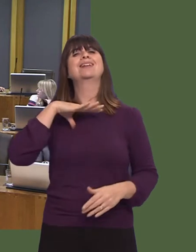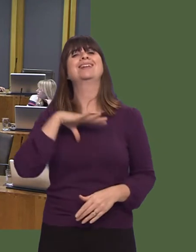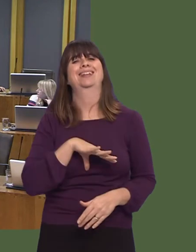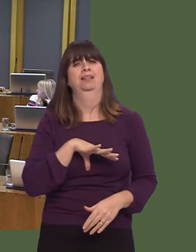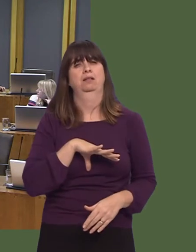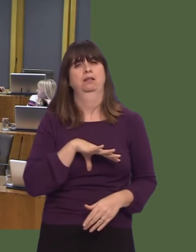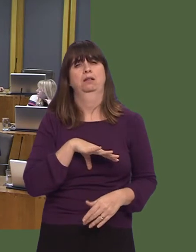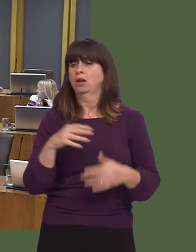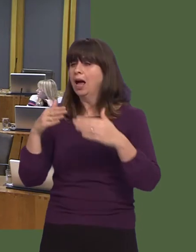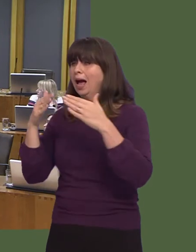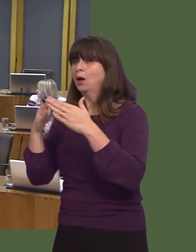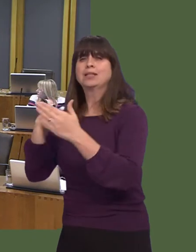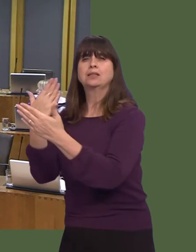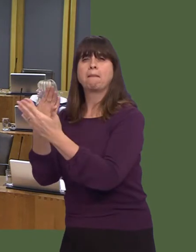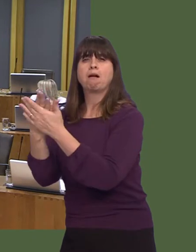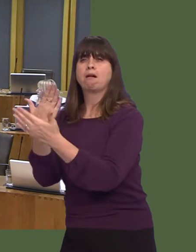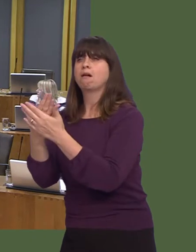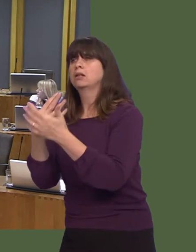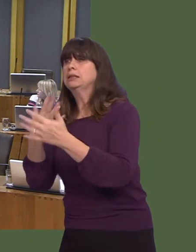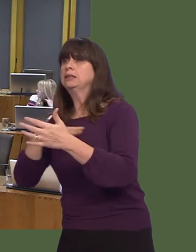fact, than we address housing demand. And housing need is those people on lowest incomes